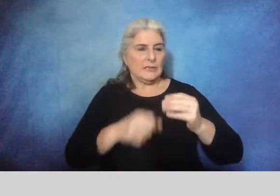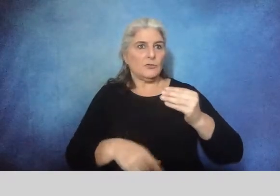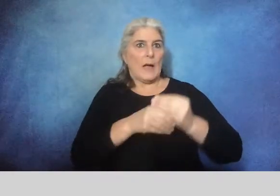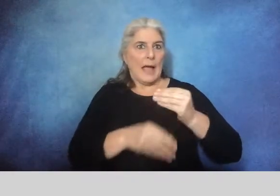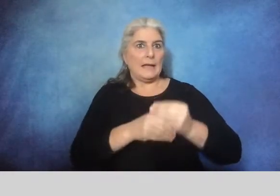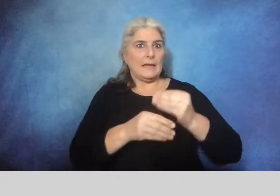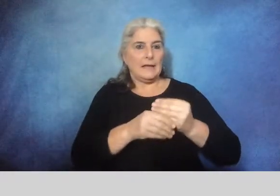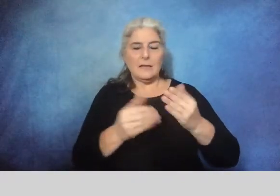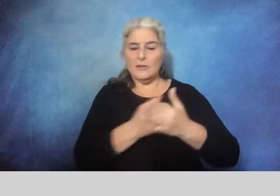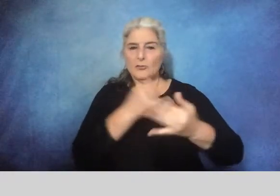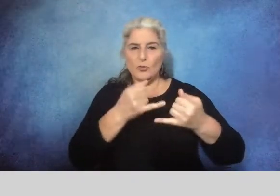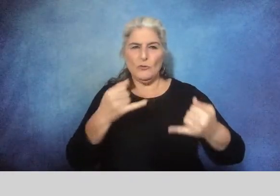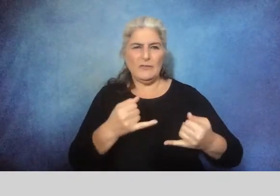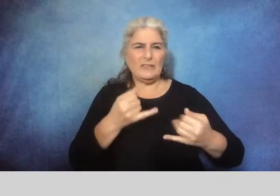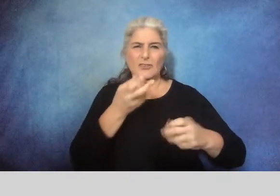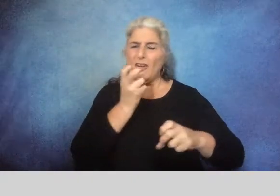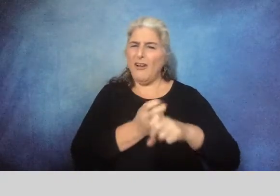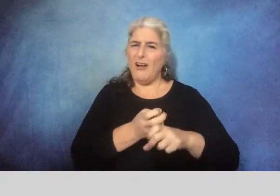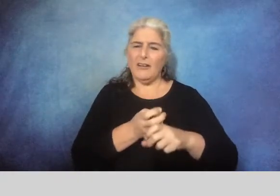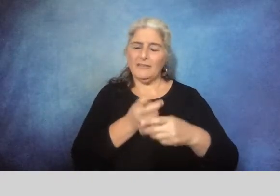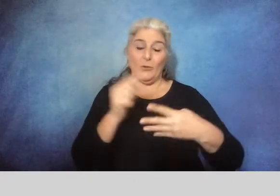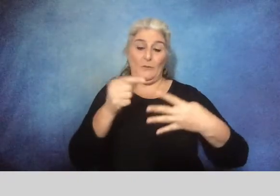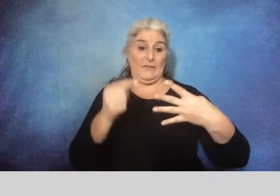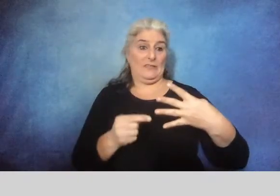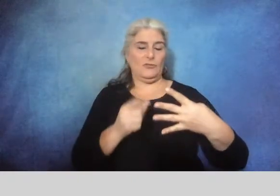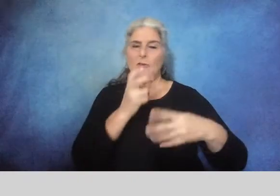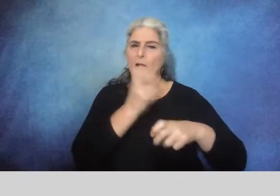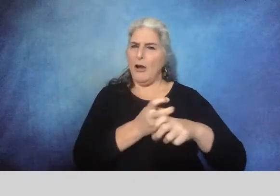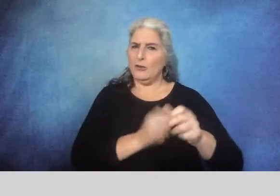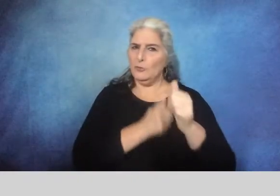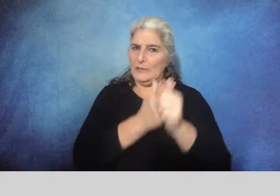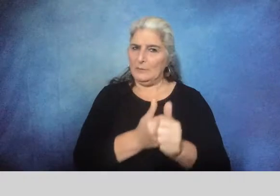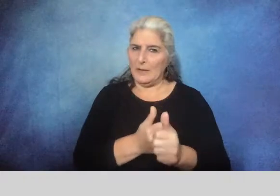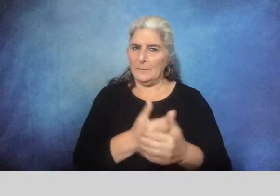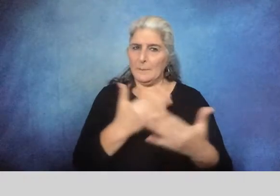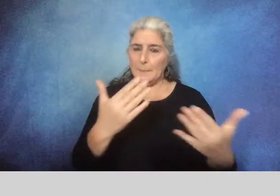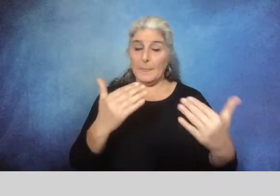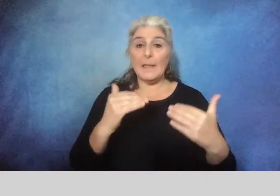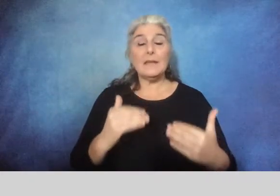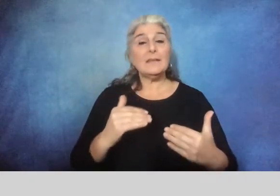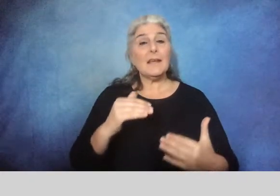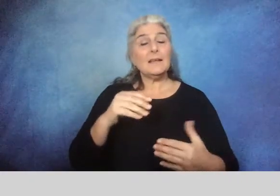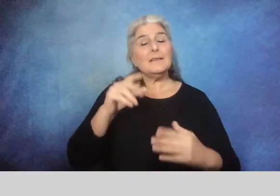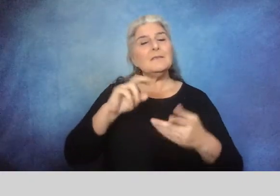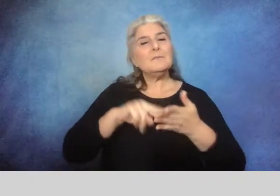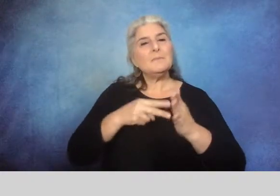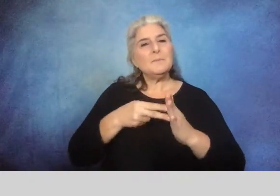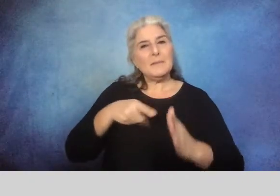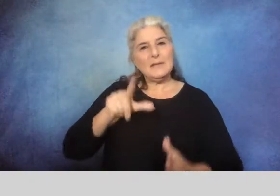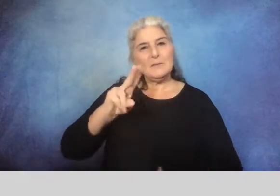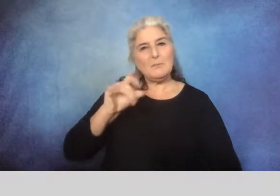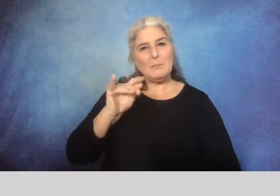Next, plugin system. So what is a plugin? So plugin is a software component that adds a